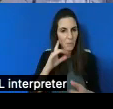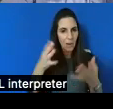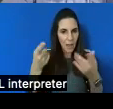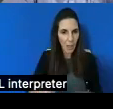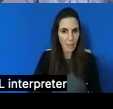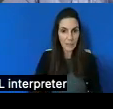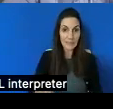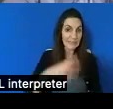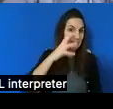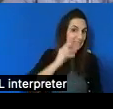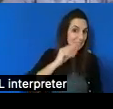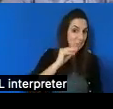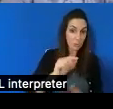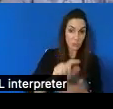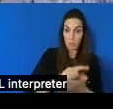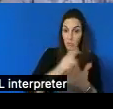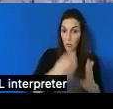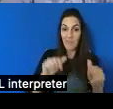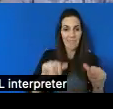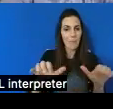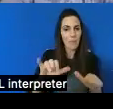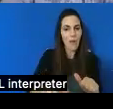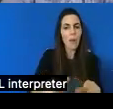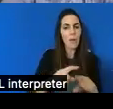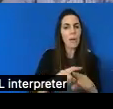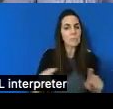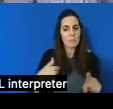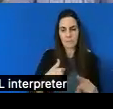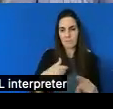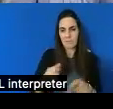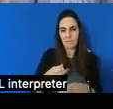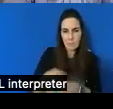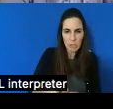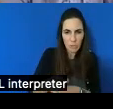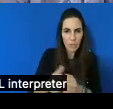the right way but I want to be really careful with that right and then to that point right